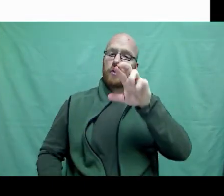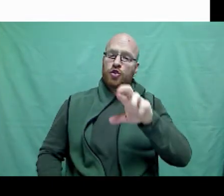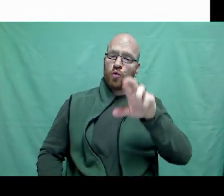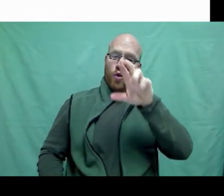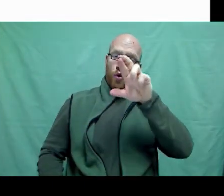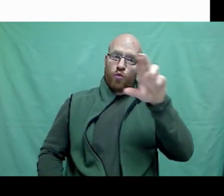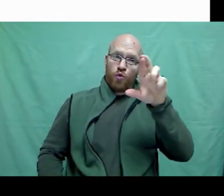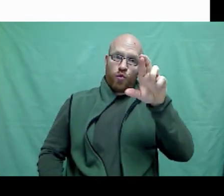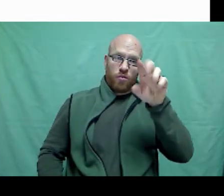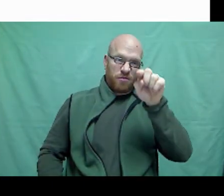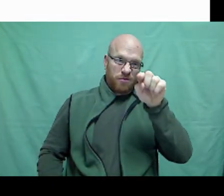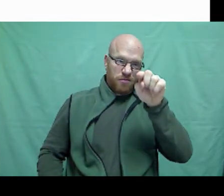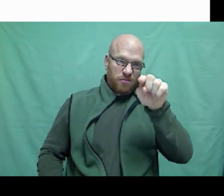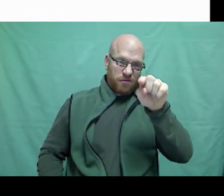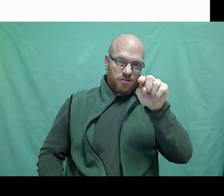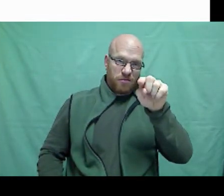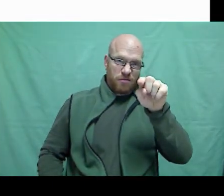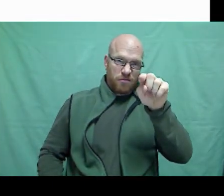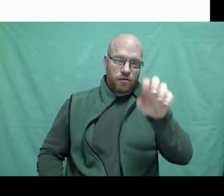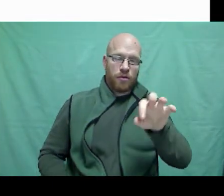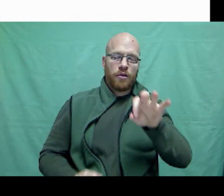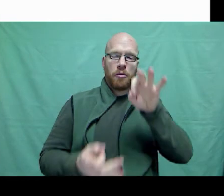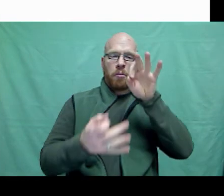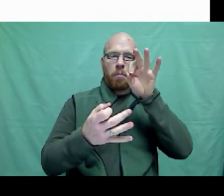to find perfect squares.